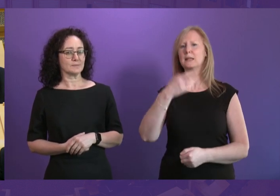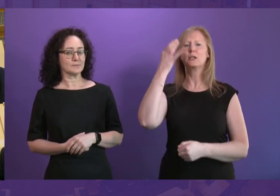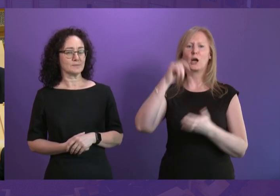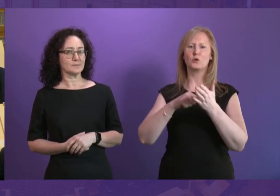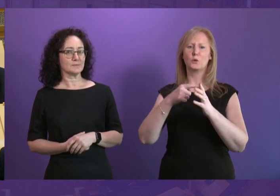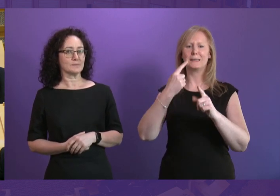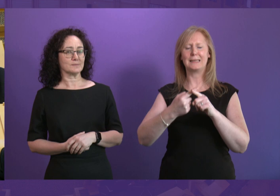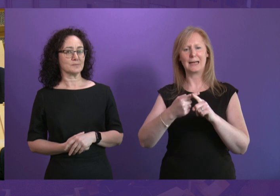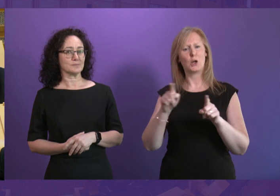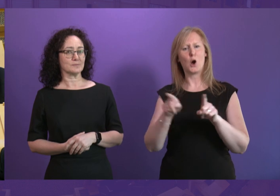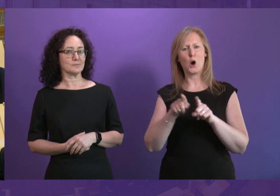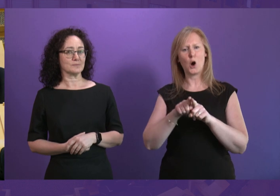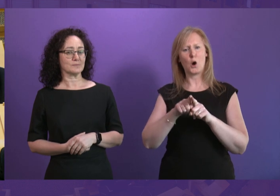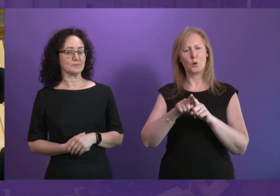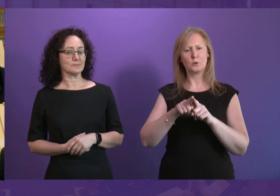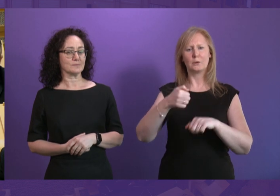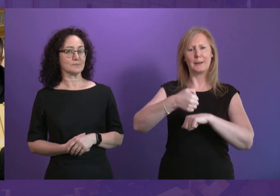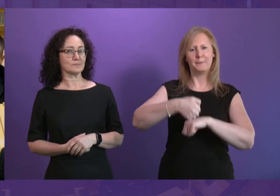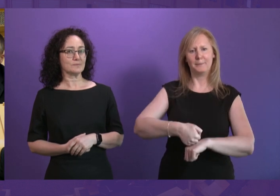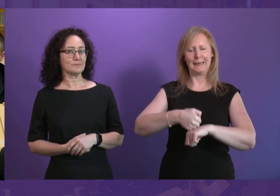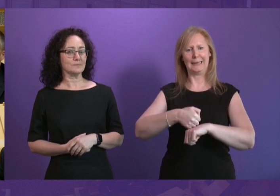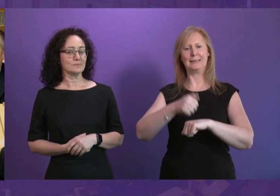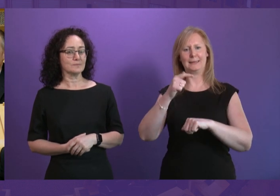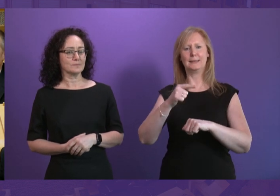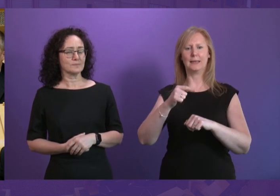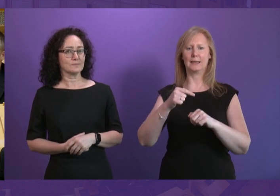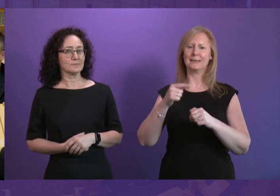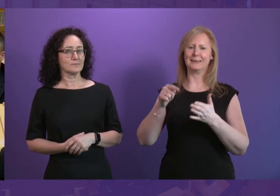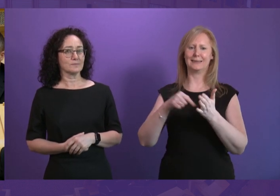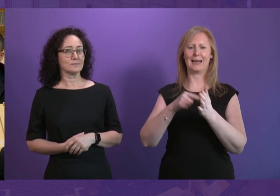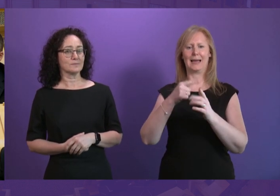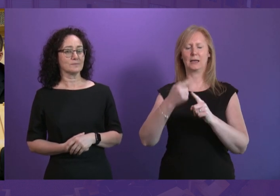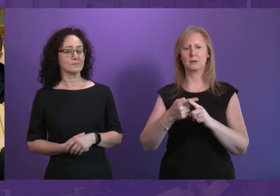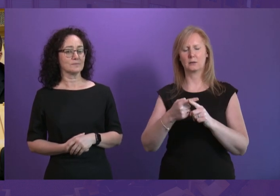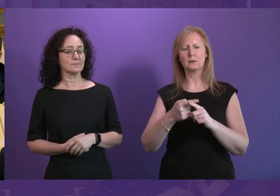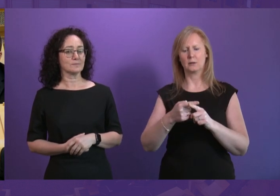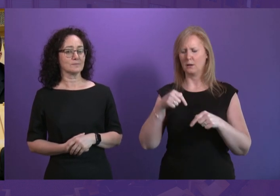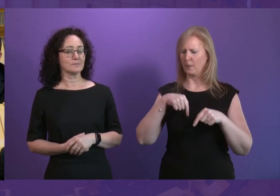the basic rate of income tax. As we learned earlier this week, it risks precious tax revenue,